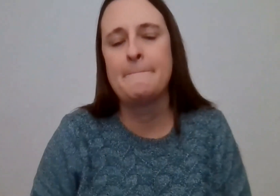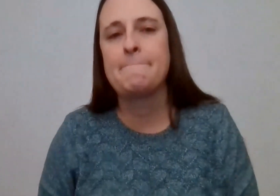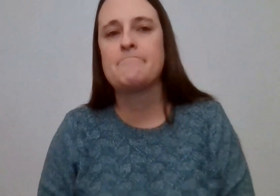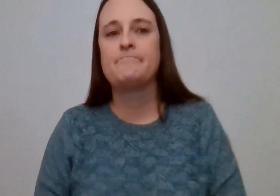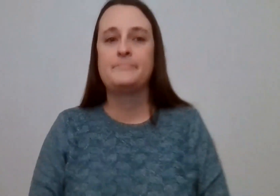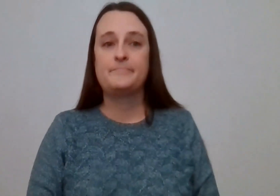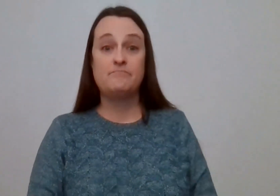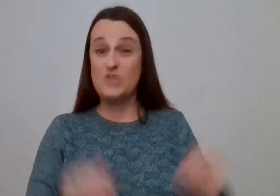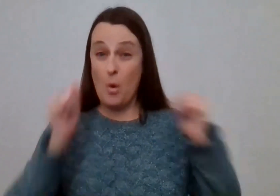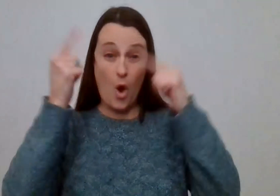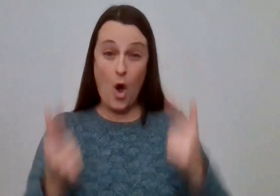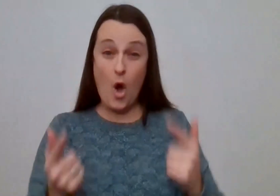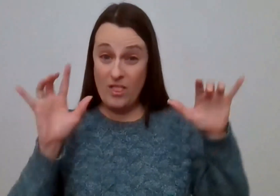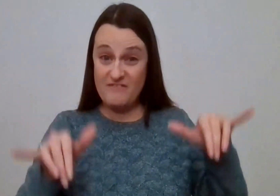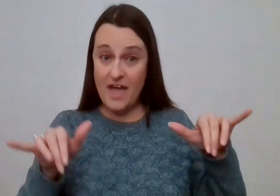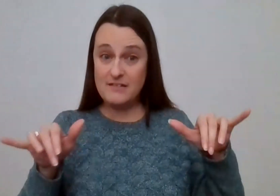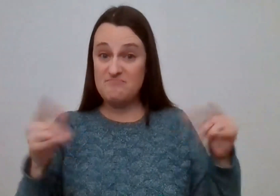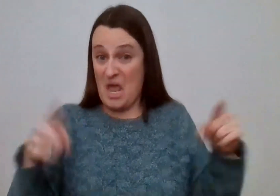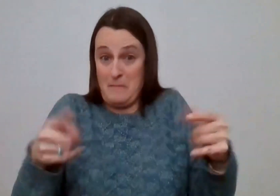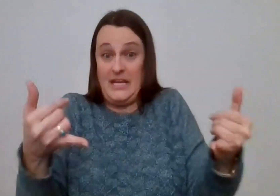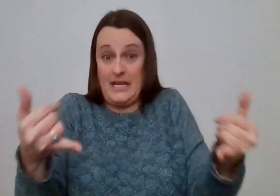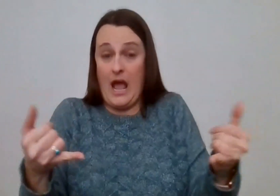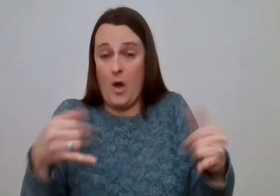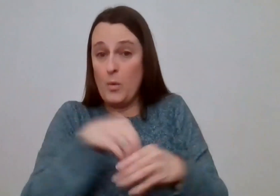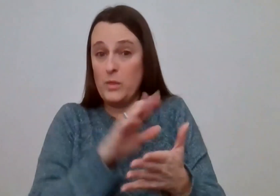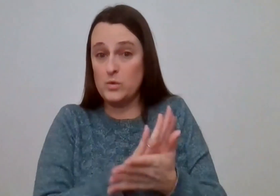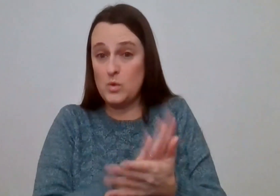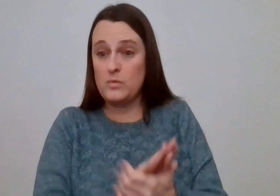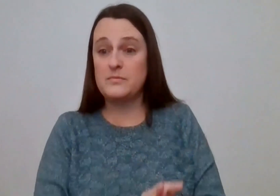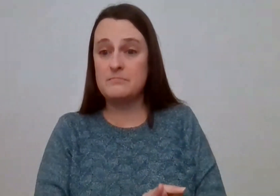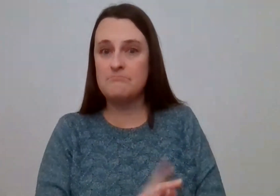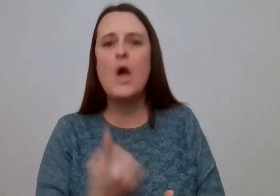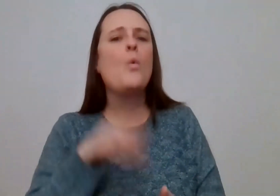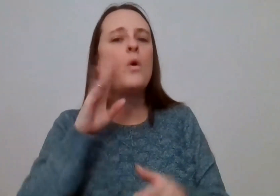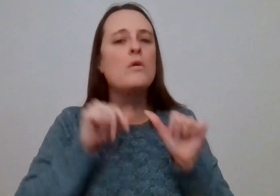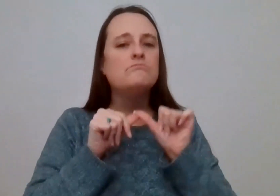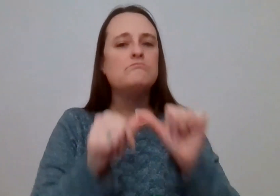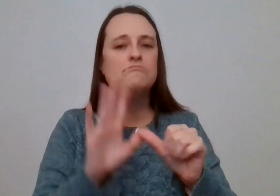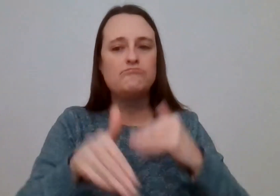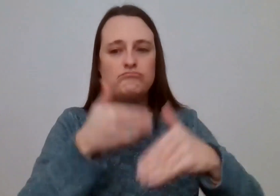all of that excuse me is being discussed currently we will continue that process uh throughout